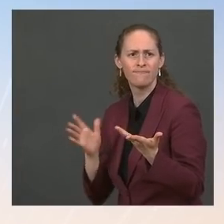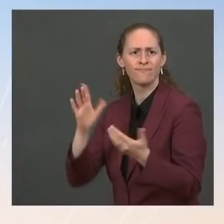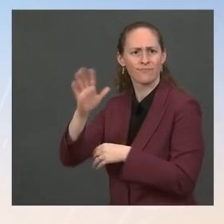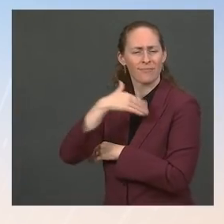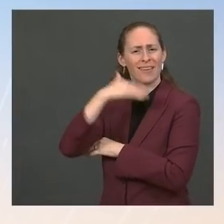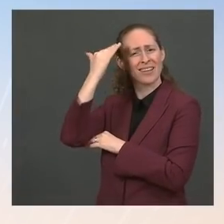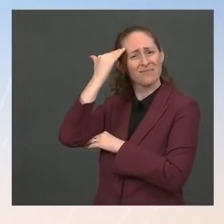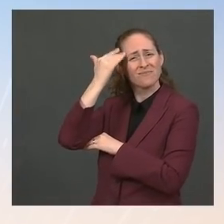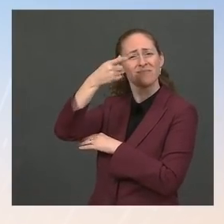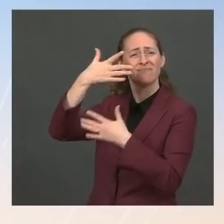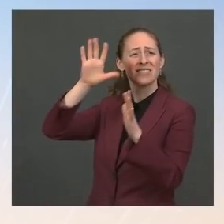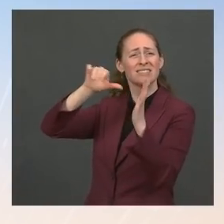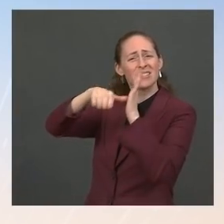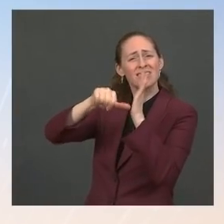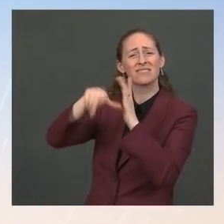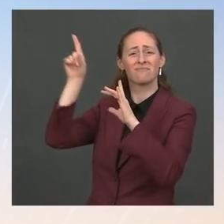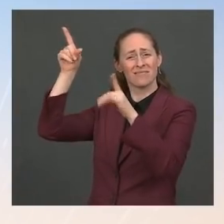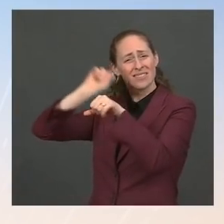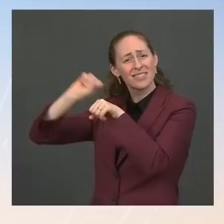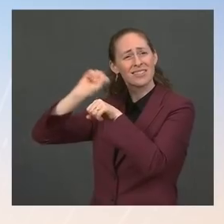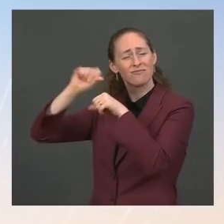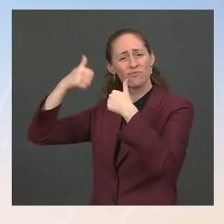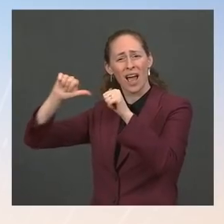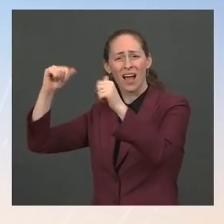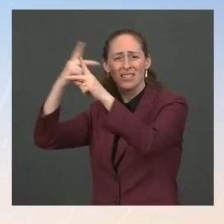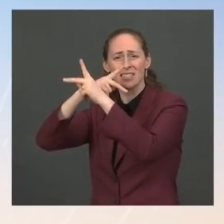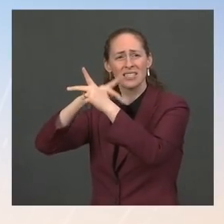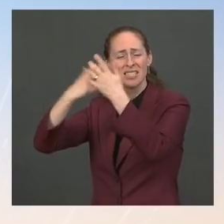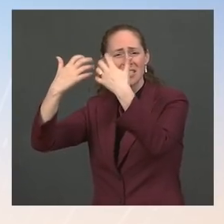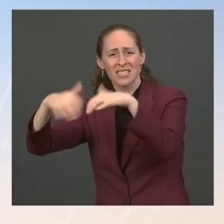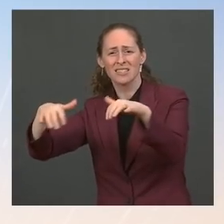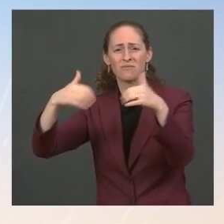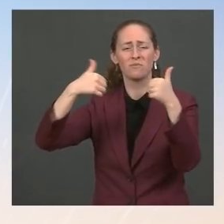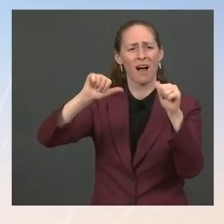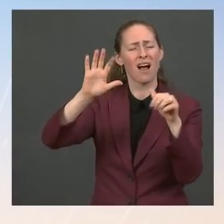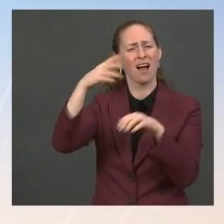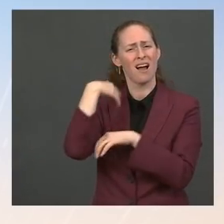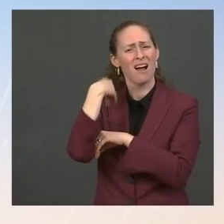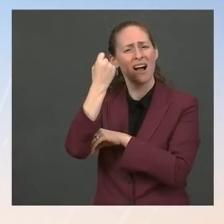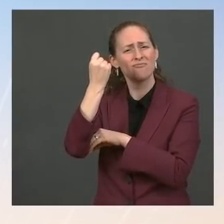And how -- you know, is there any sort of specific concern